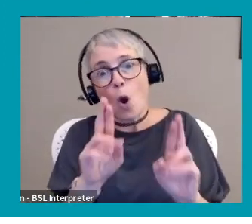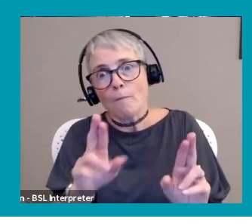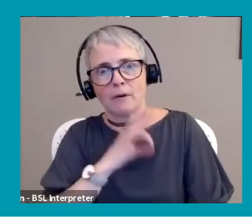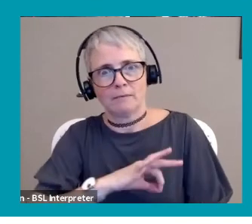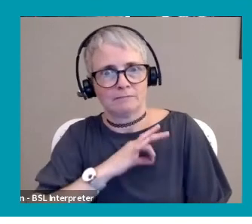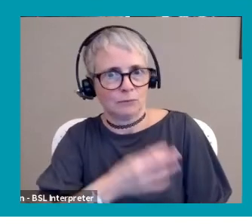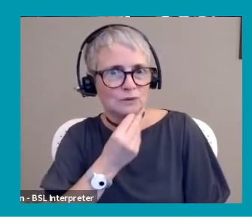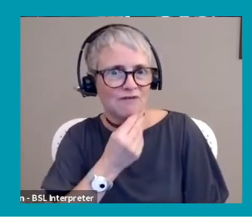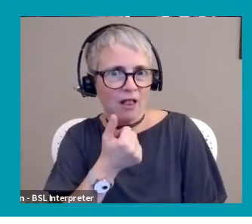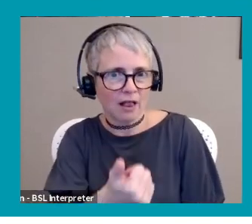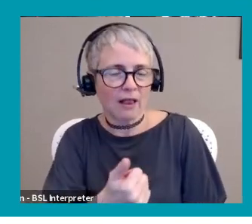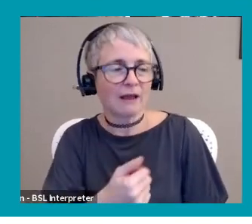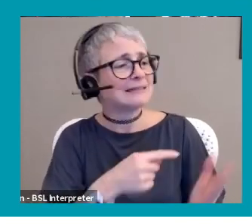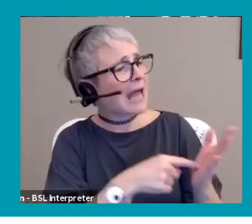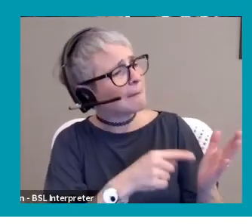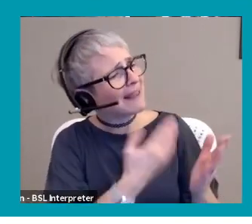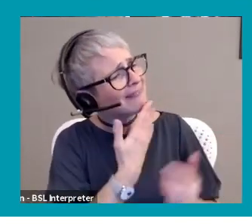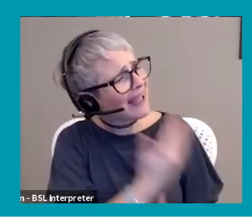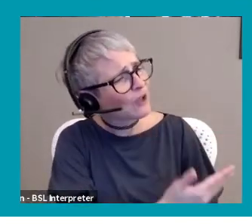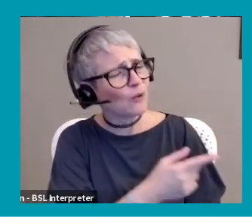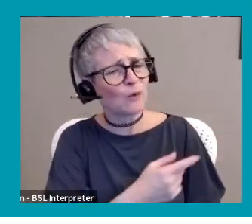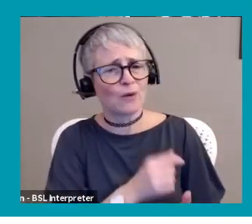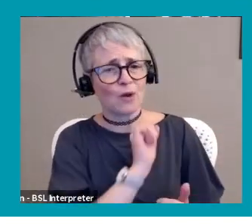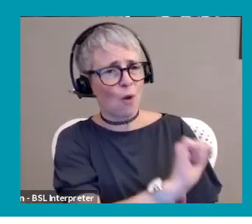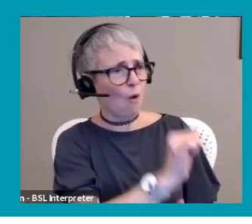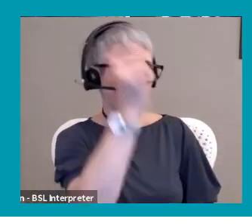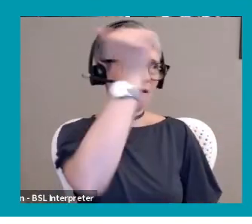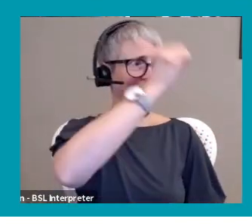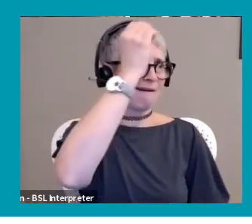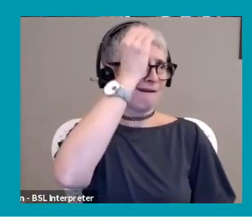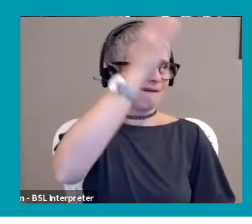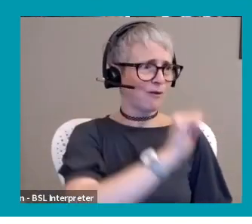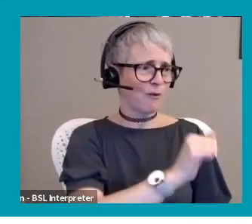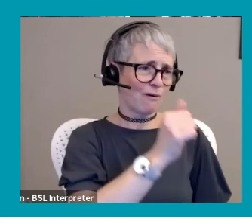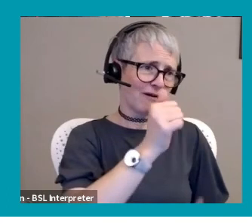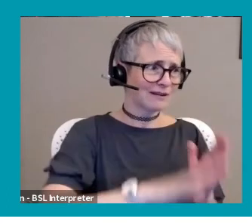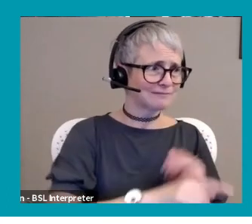Tammy as ever thank you so much for your wonderful wisdom and your expertise. Toby I